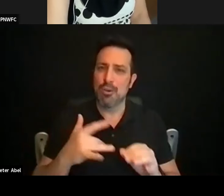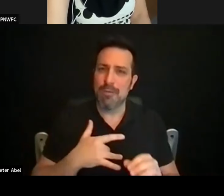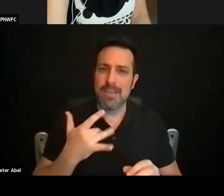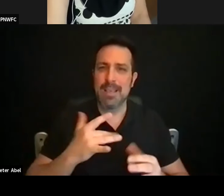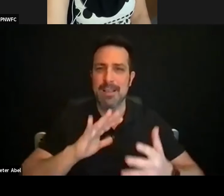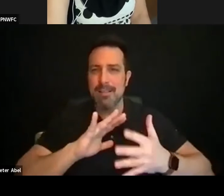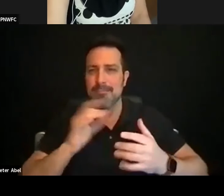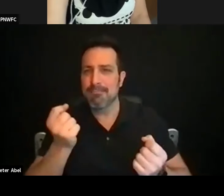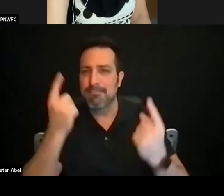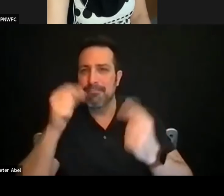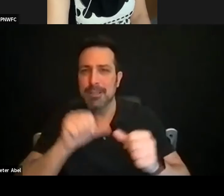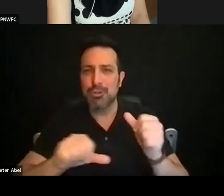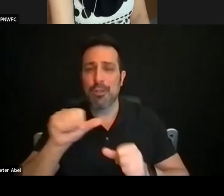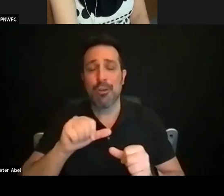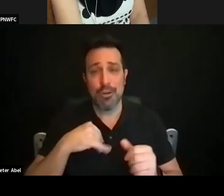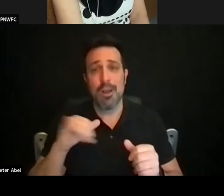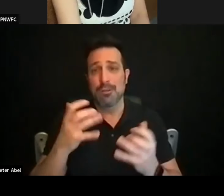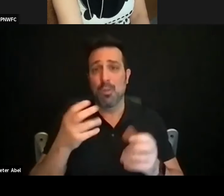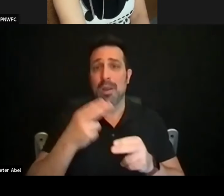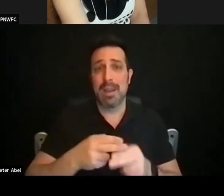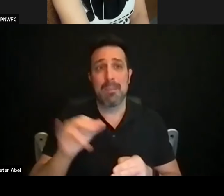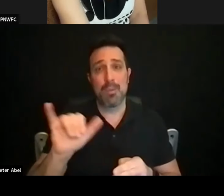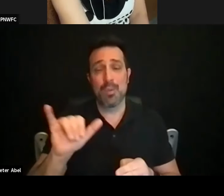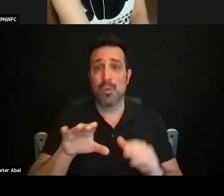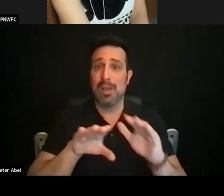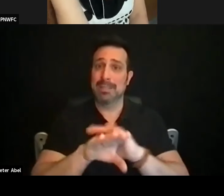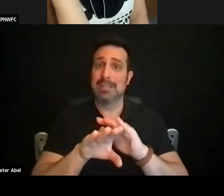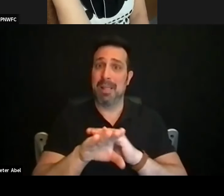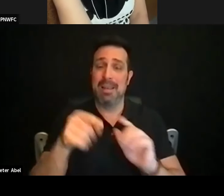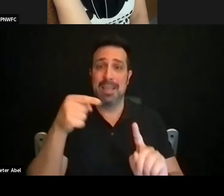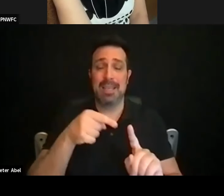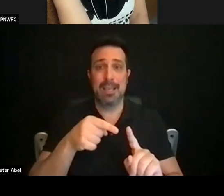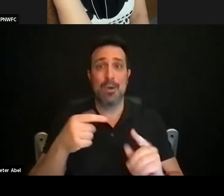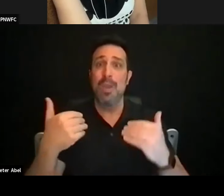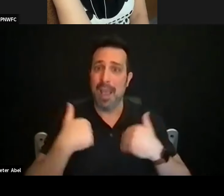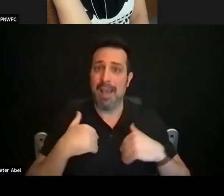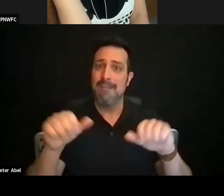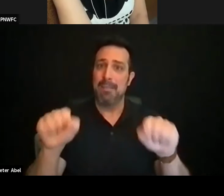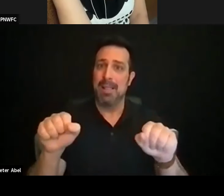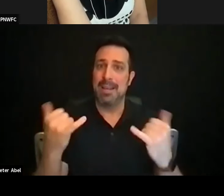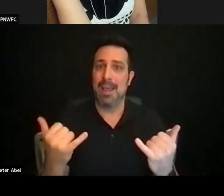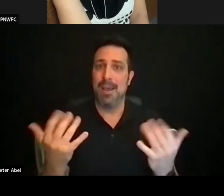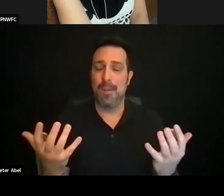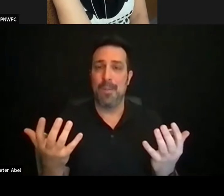know, what makes human connection? What makes this work important and